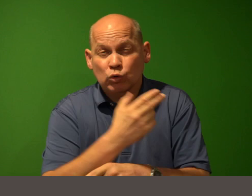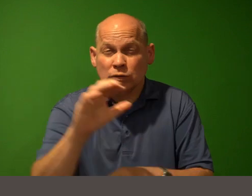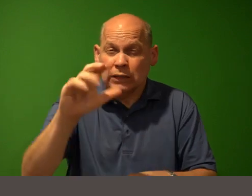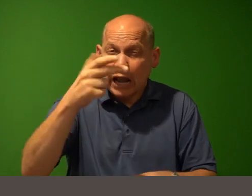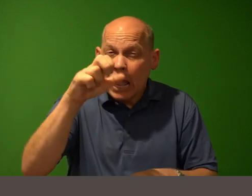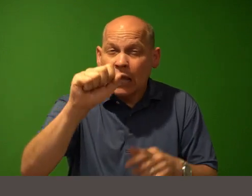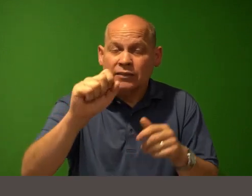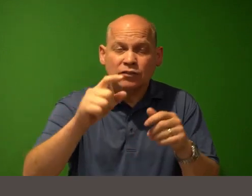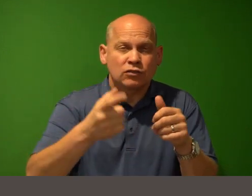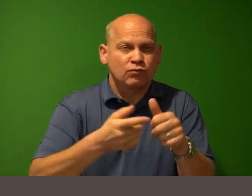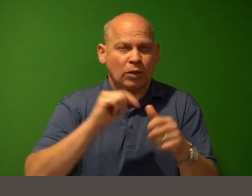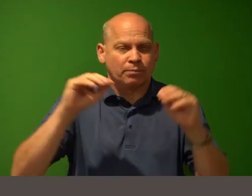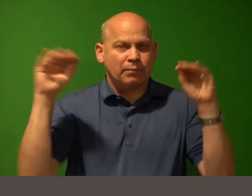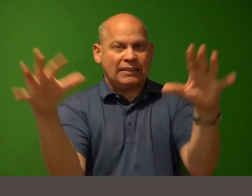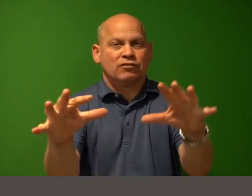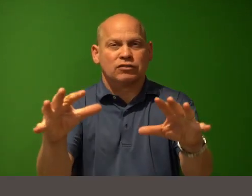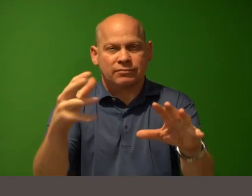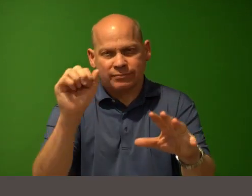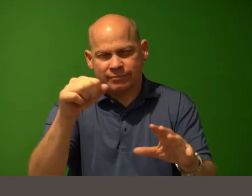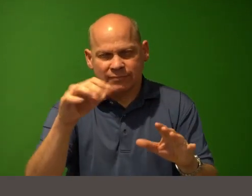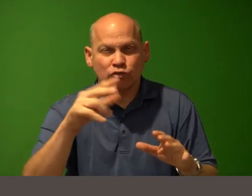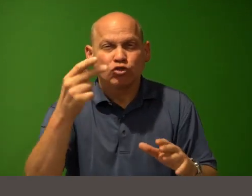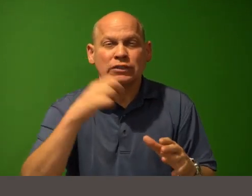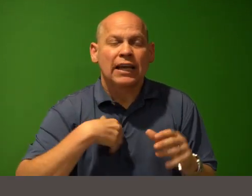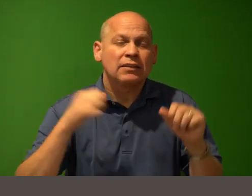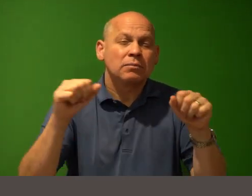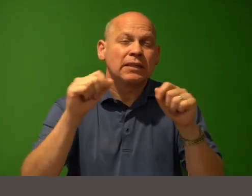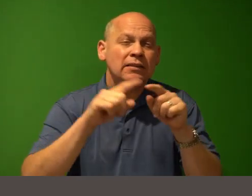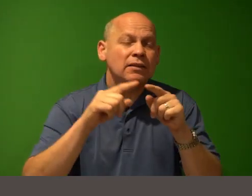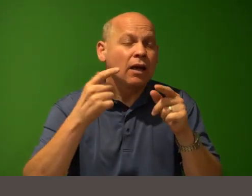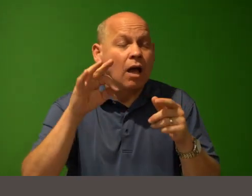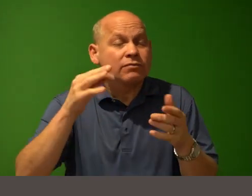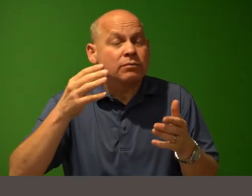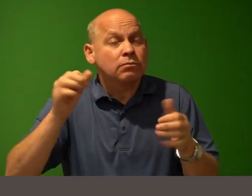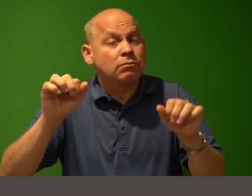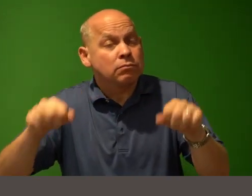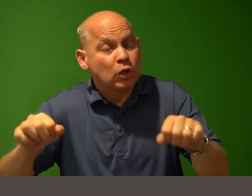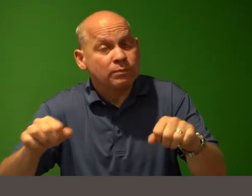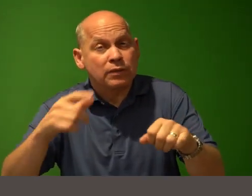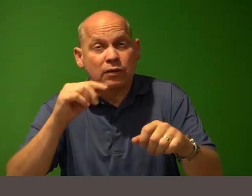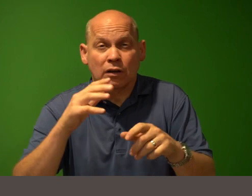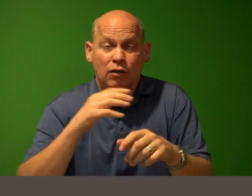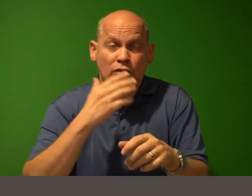Yes, she has the ability of probability, the power of good luck or bad luck,